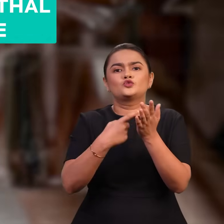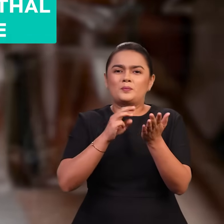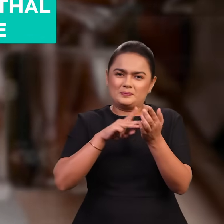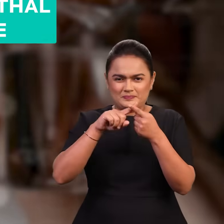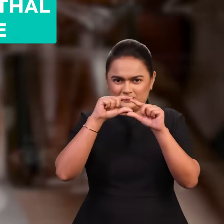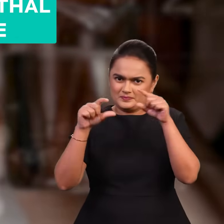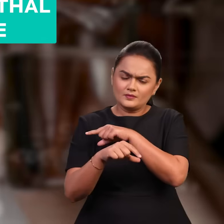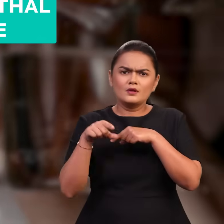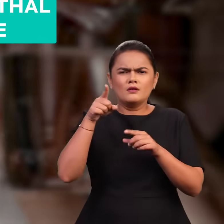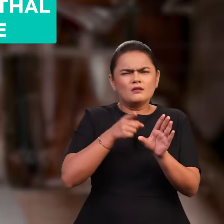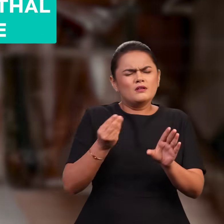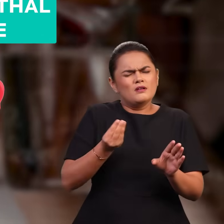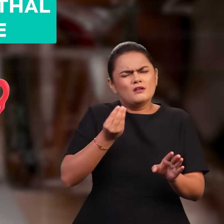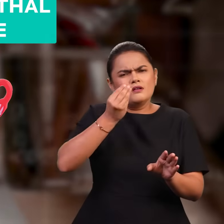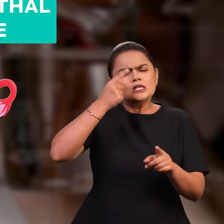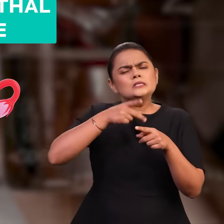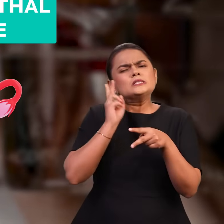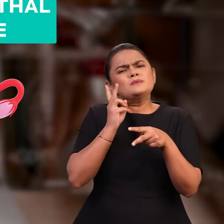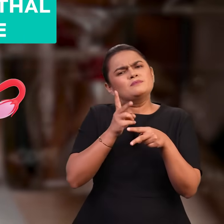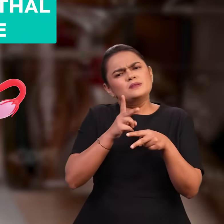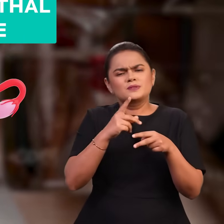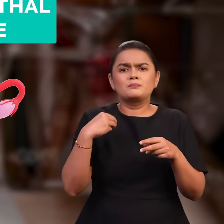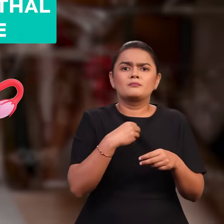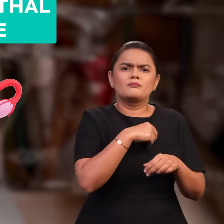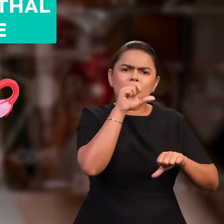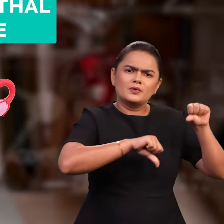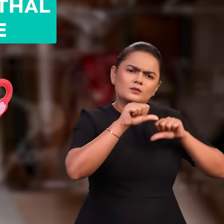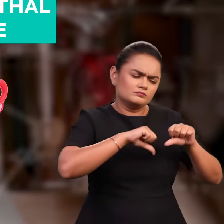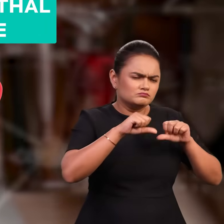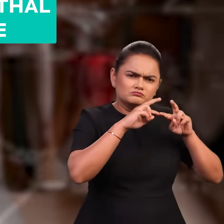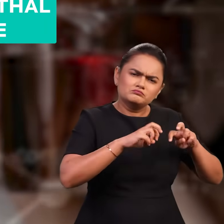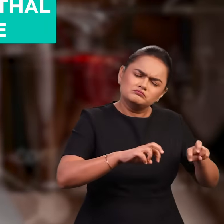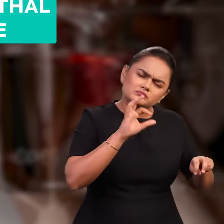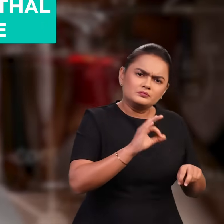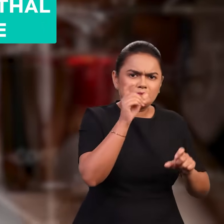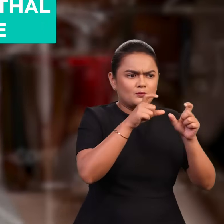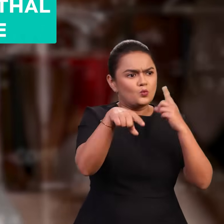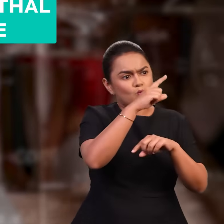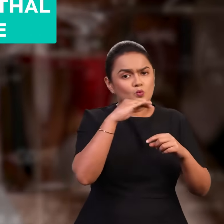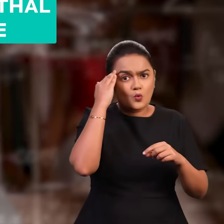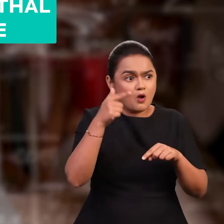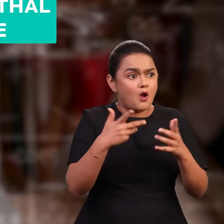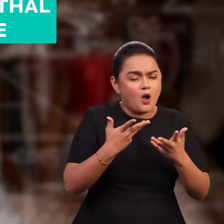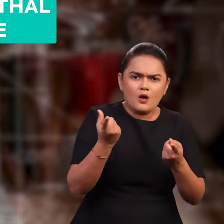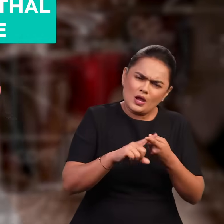For many years this name was used. in medical science, People were knowing about how it happens.